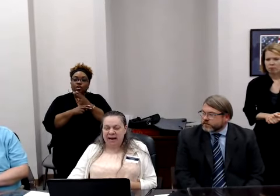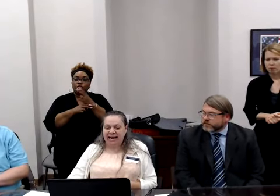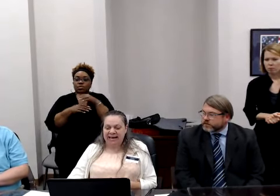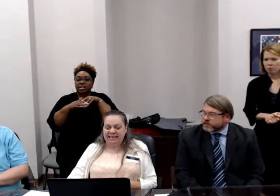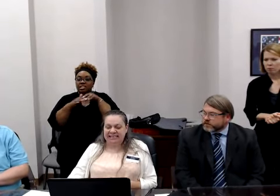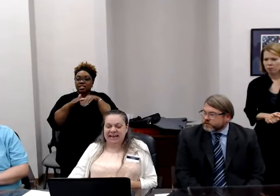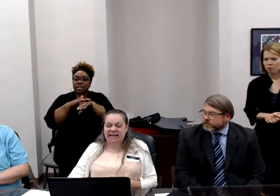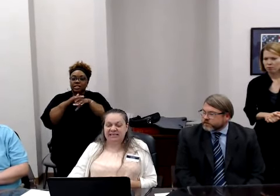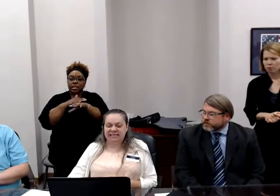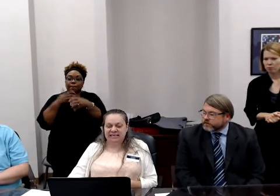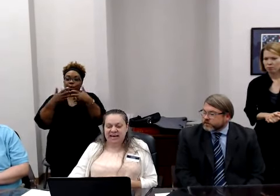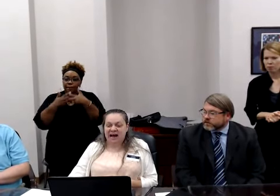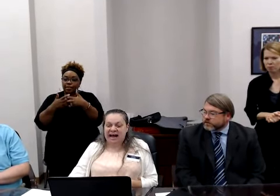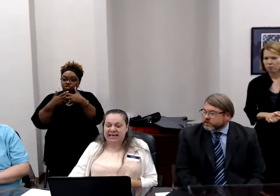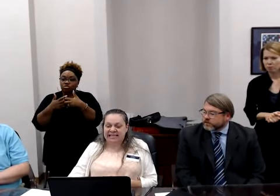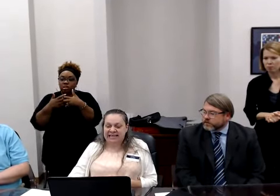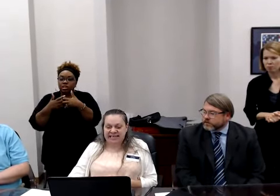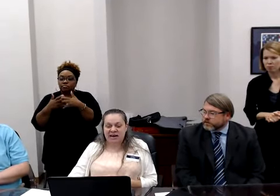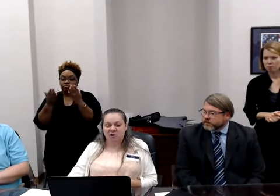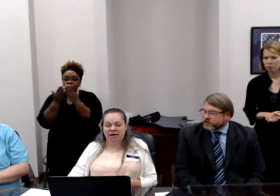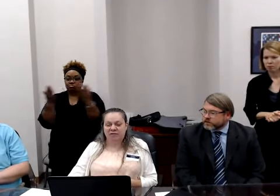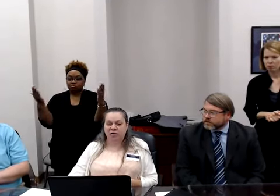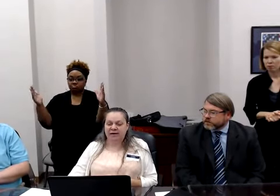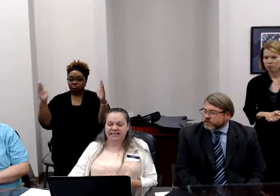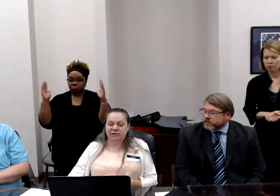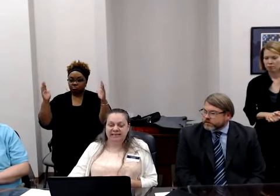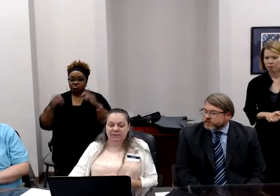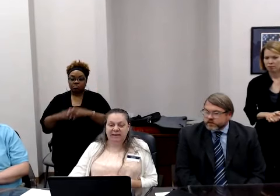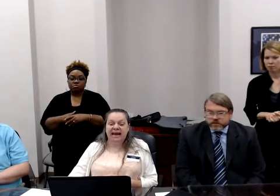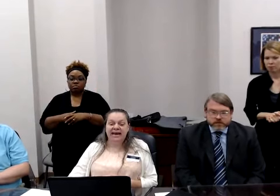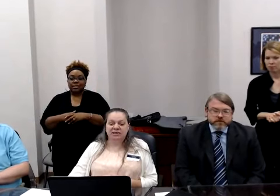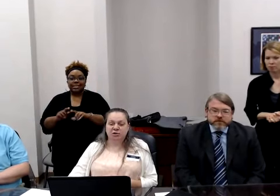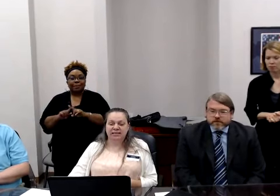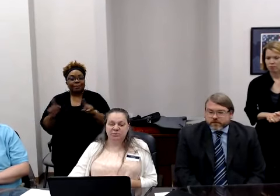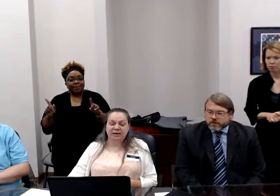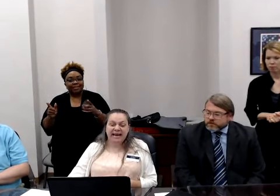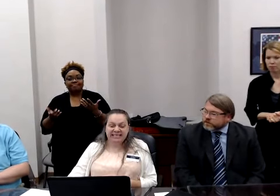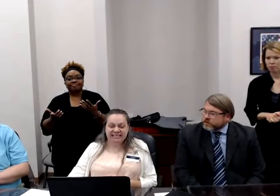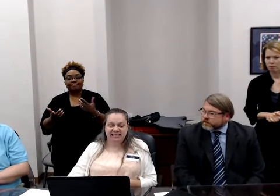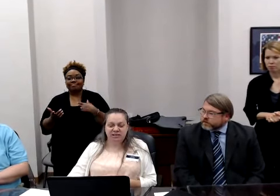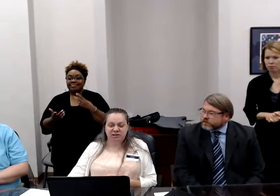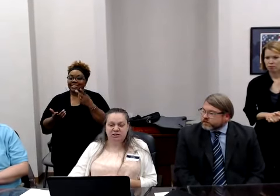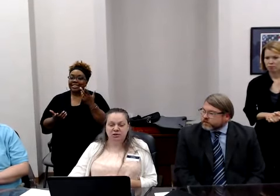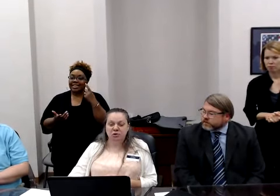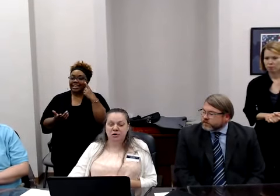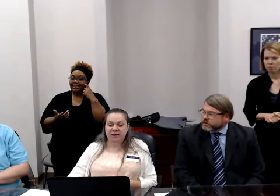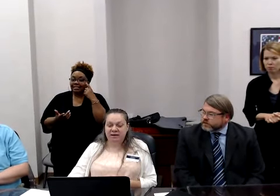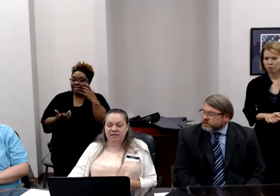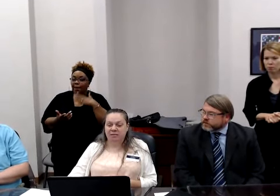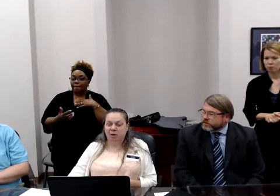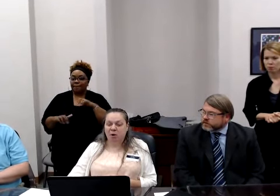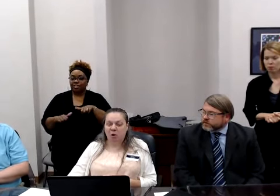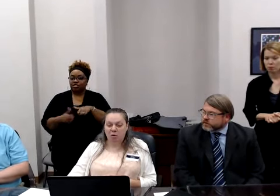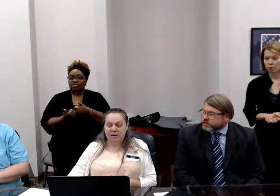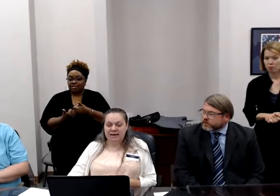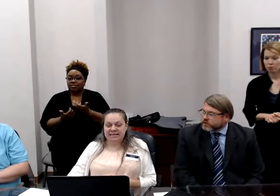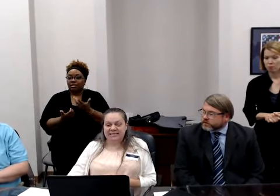My challenge, as I see it going forward, is going to be transportation to the poll.